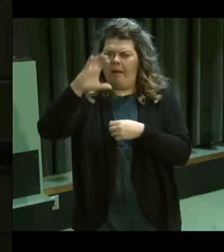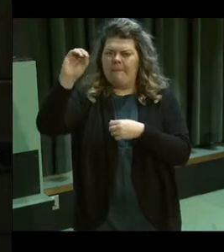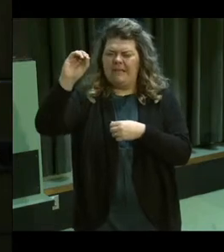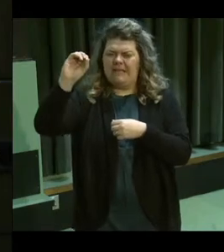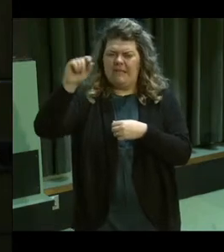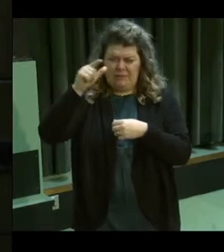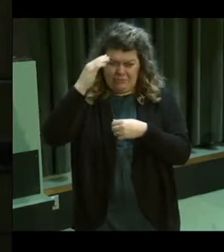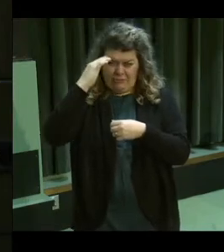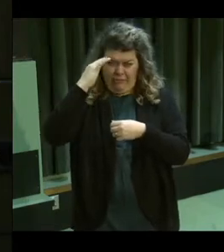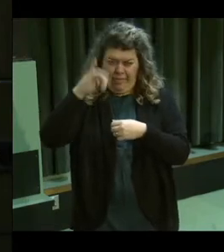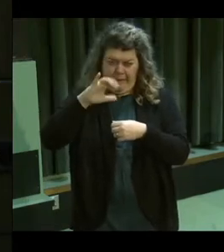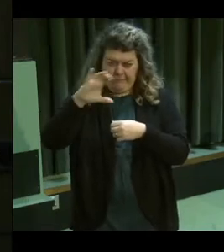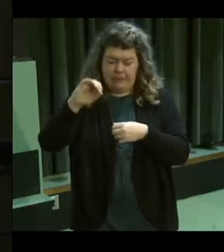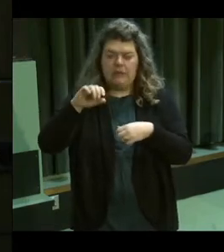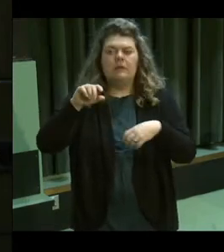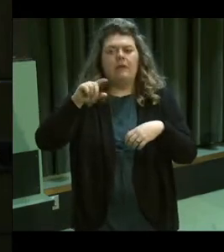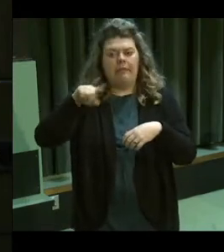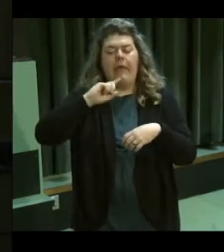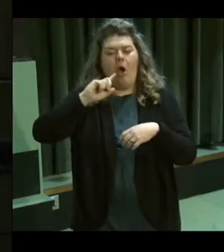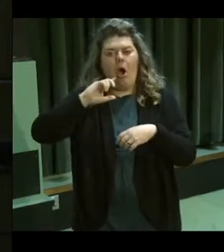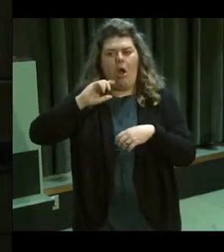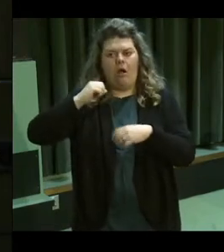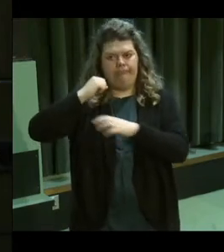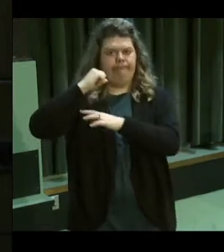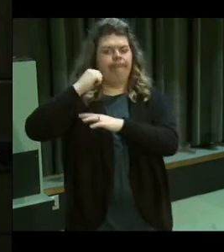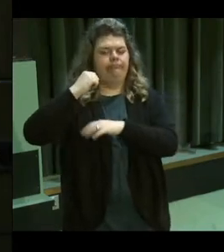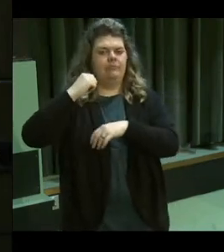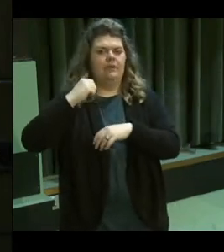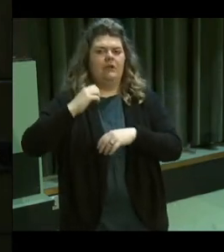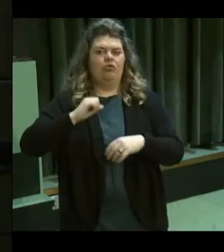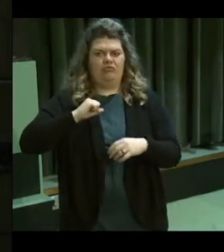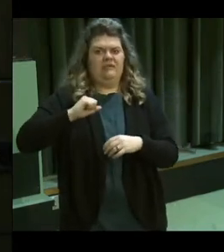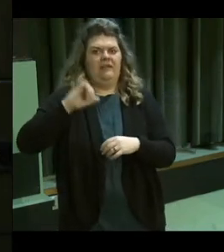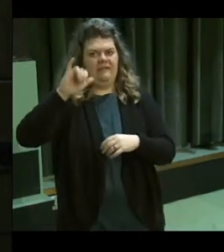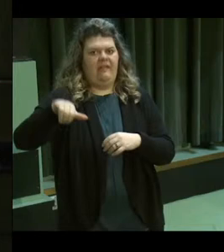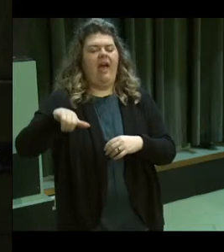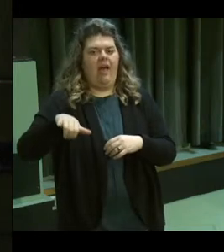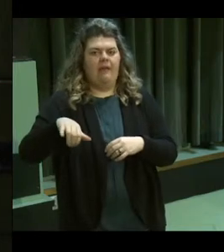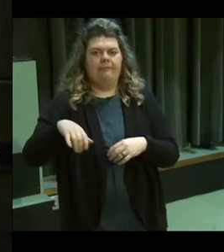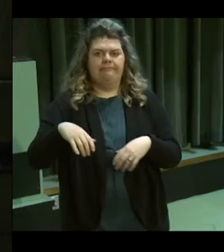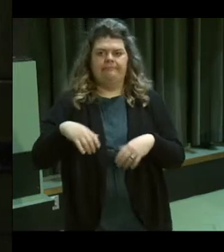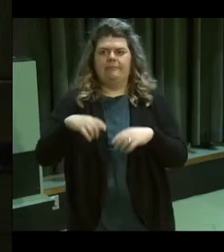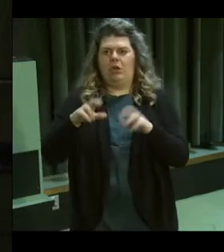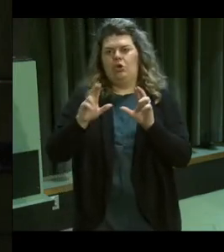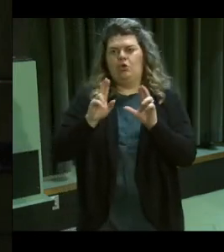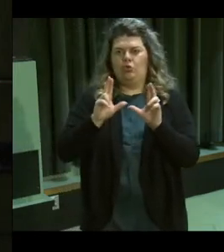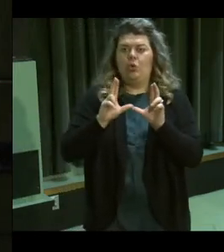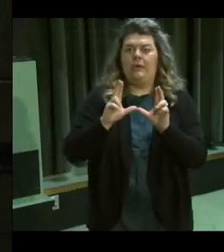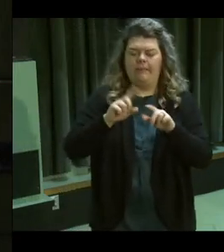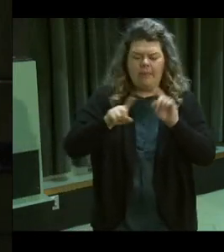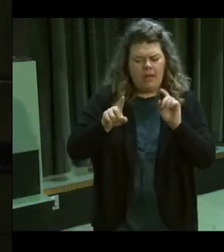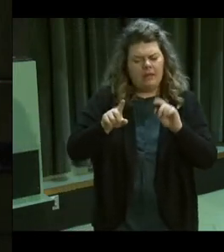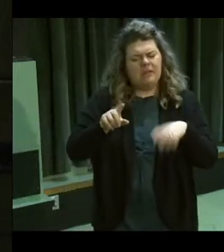huge, powerful, wonderful company. And of course, they are